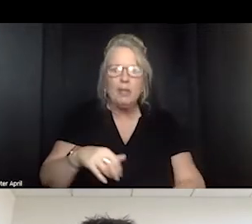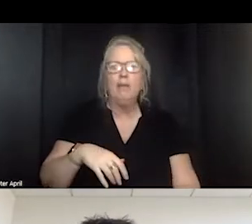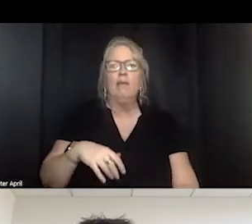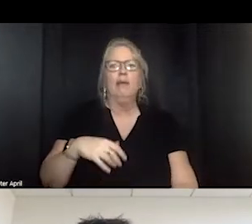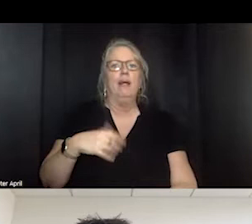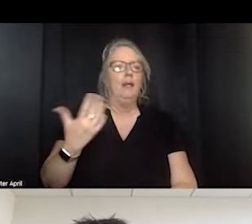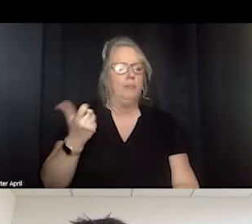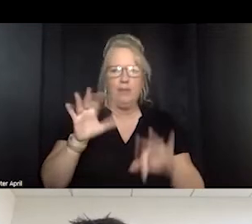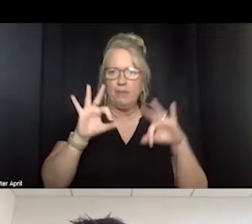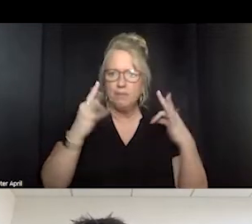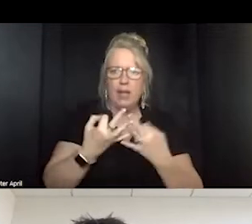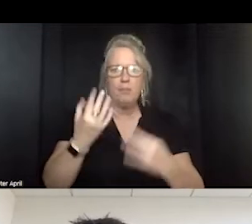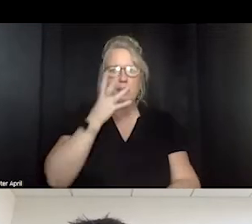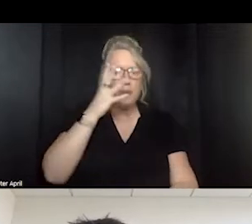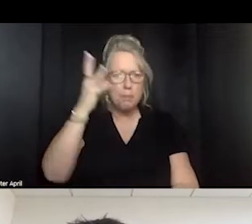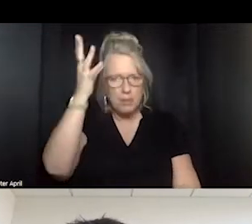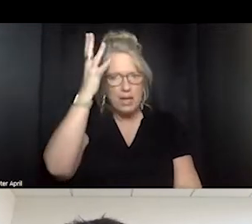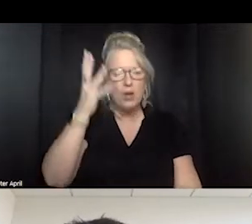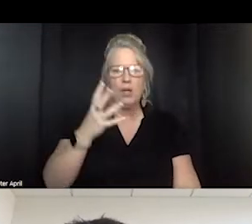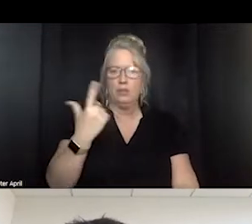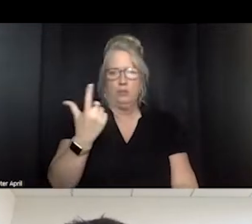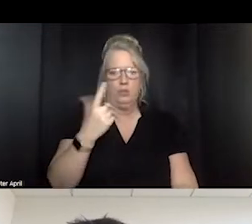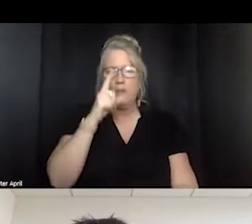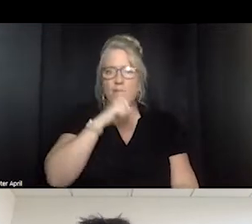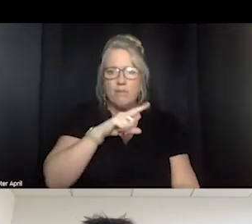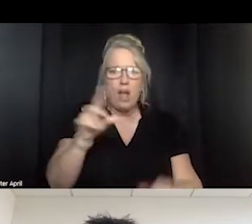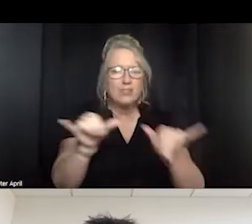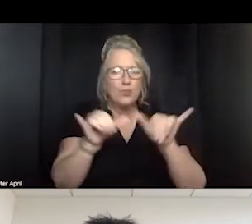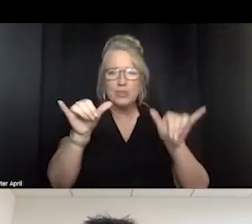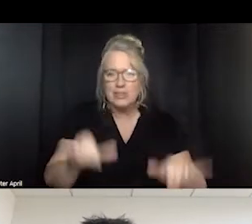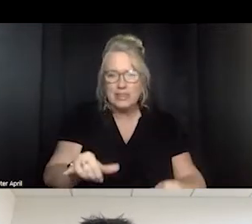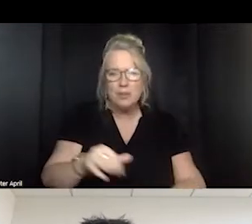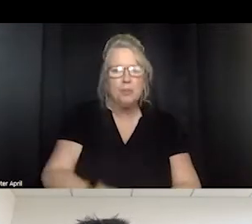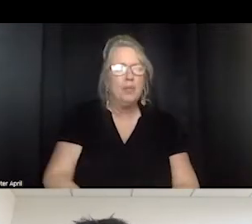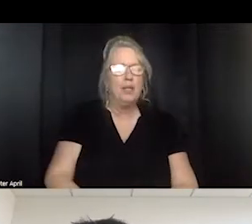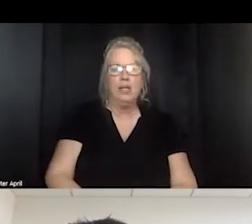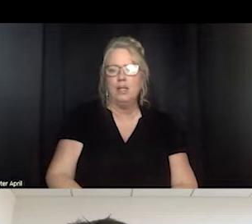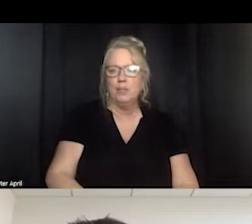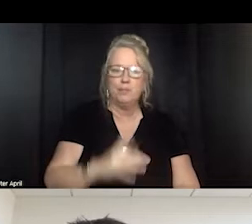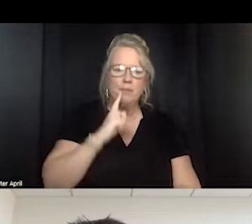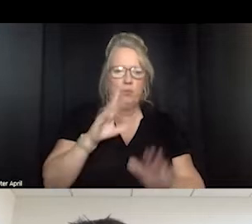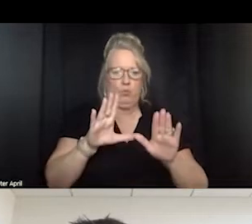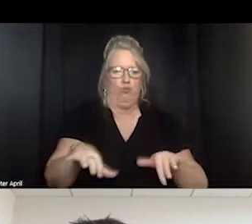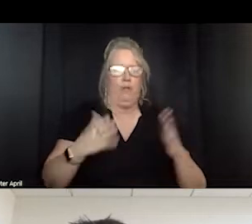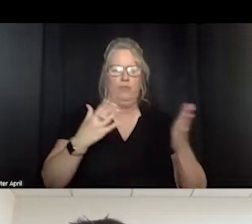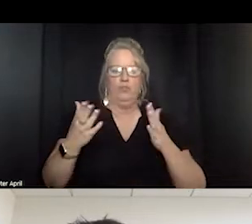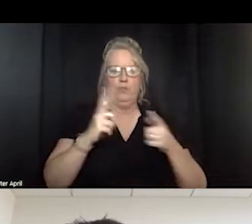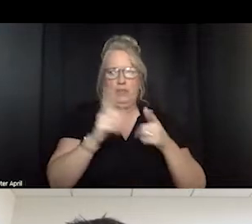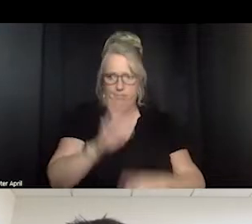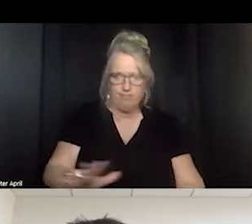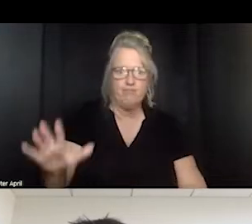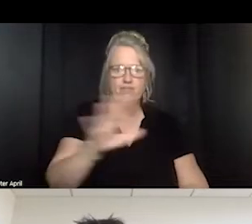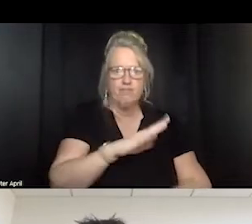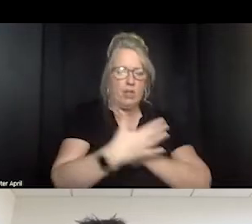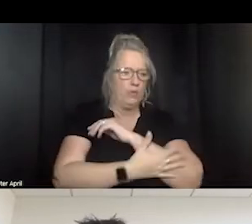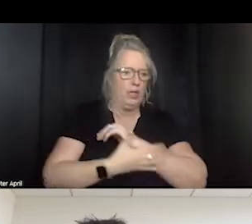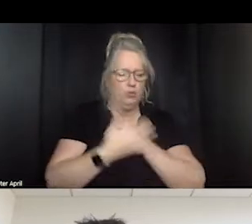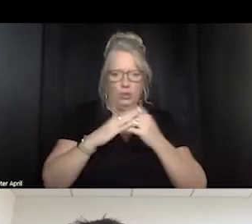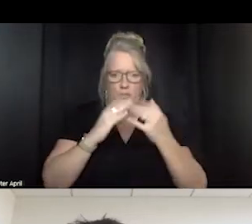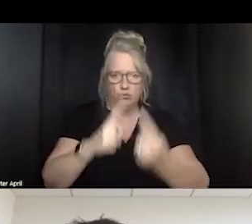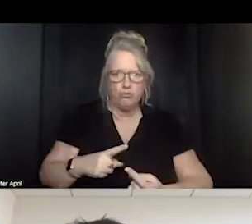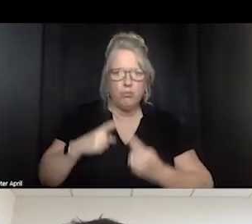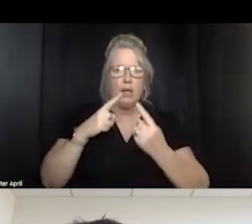FAMILIES, PARENTS, FOSTER SYSTEM, DEPARTMENTS OF CHILD SERVICES, WHAT DO WE DO? WHERE DO WE GO?